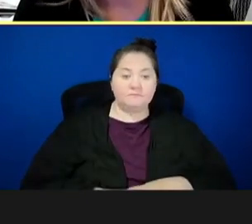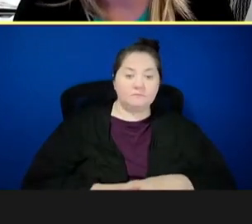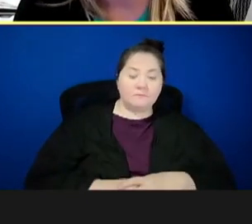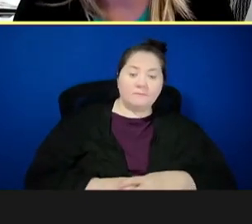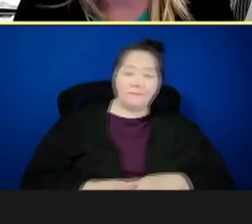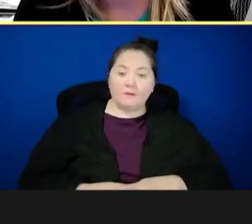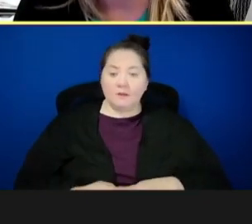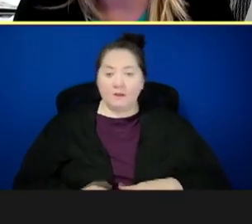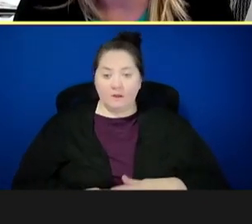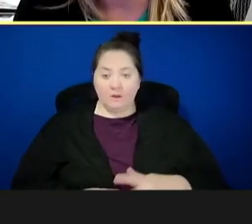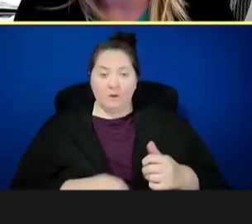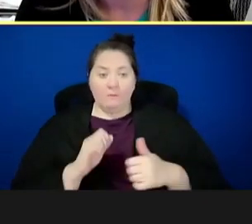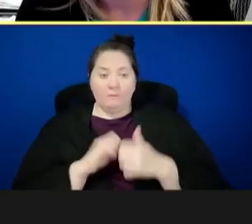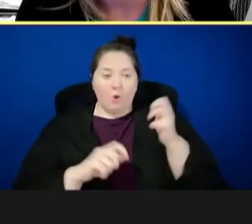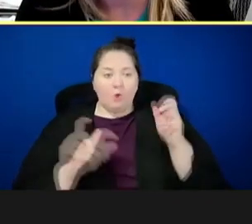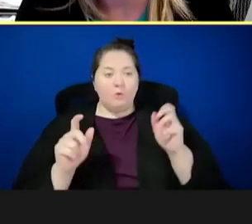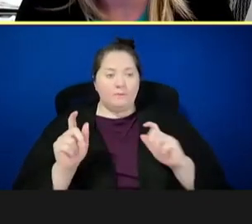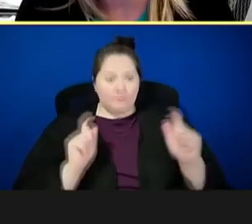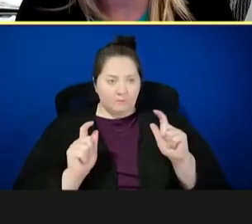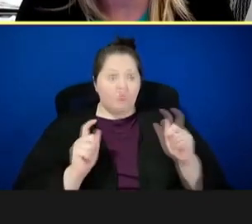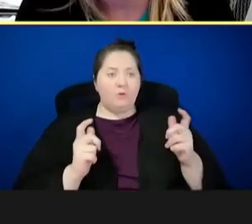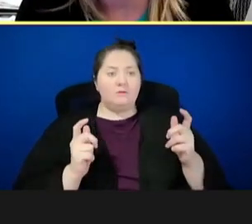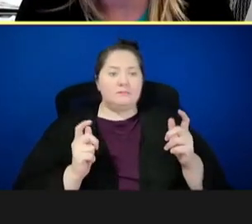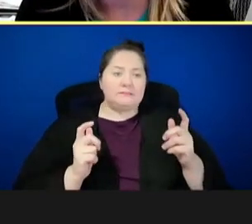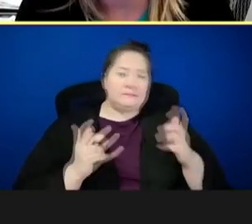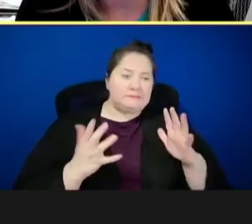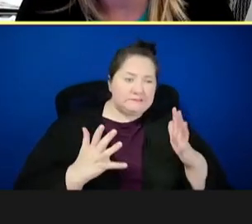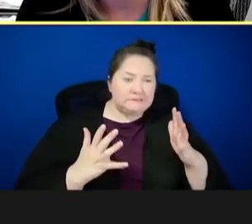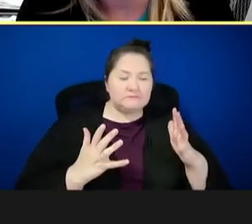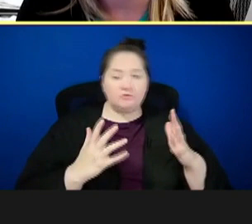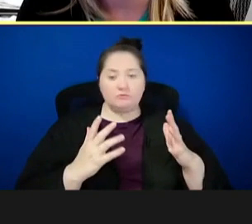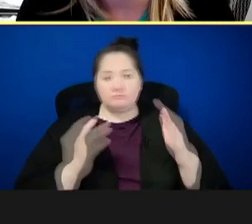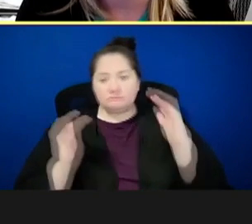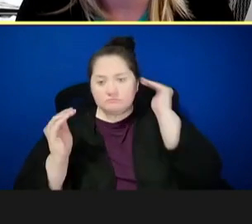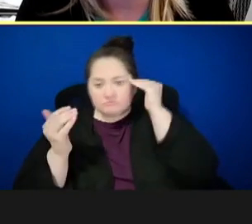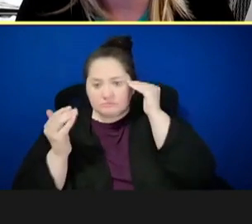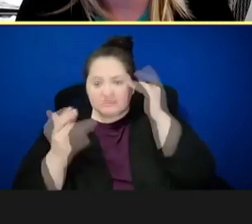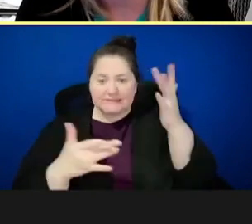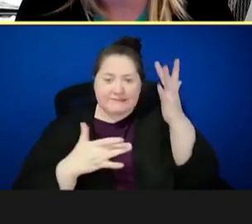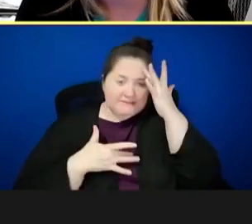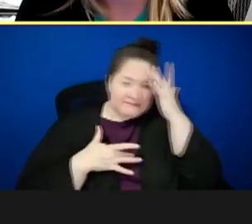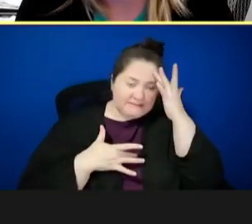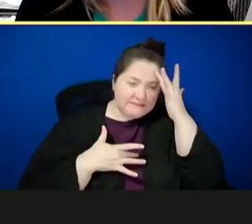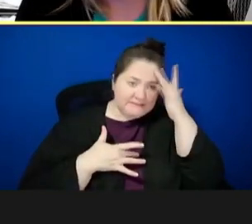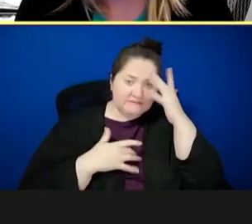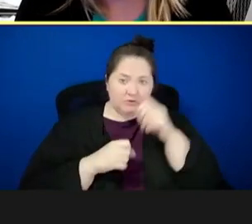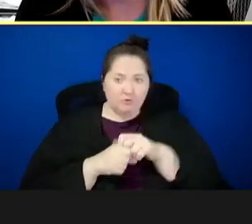the majority of people were either somewhat or very worried about getting sick with COVID-19.